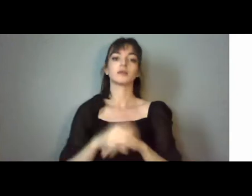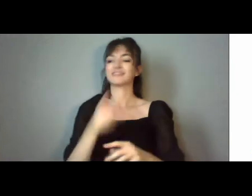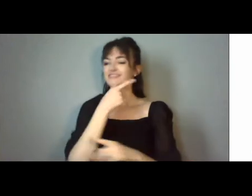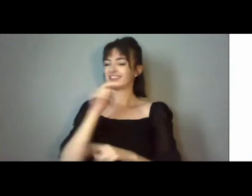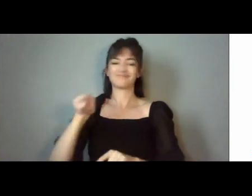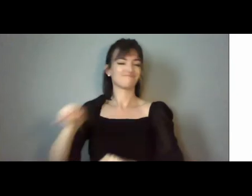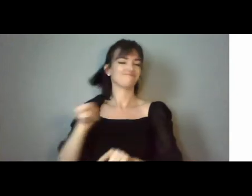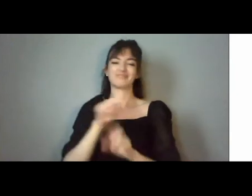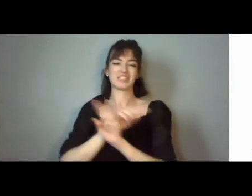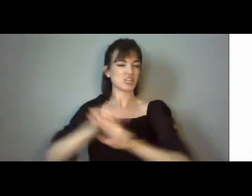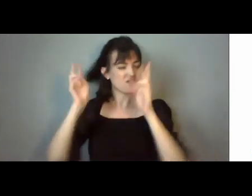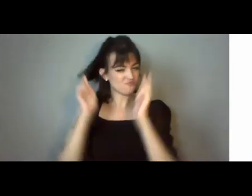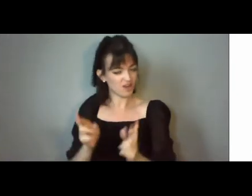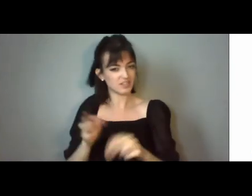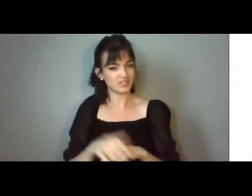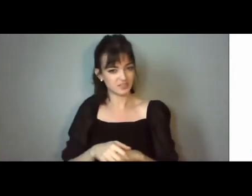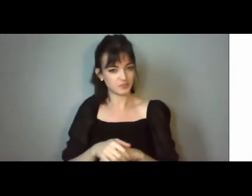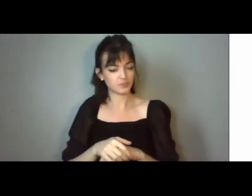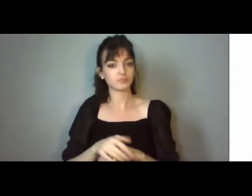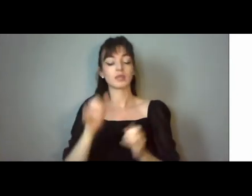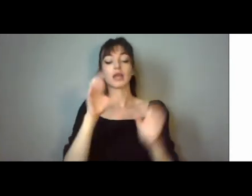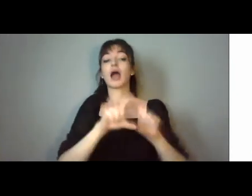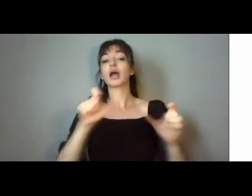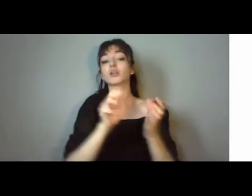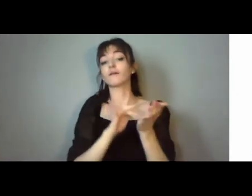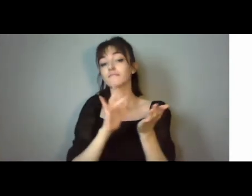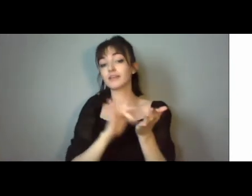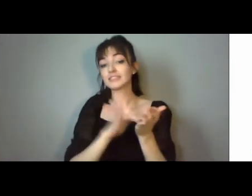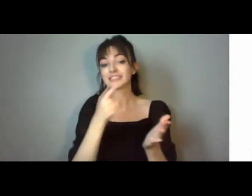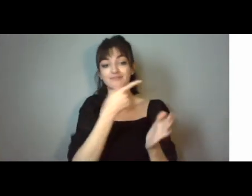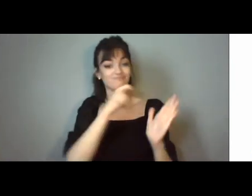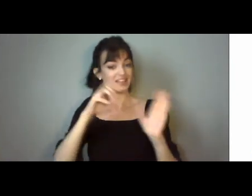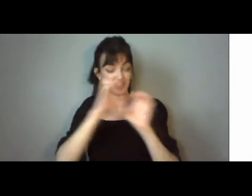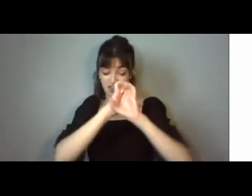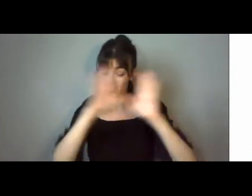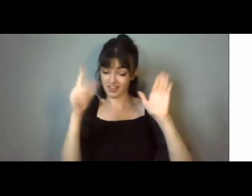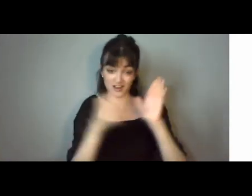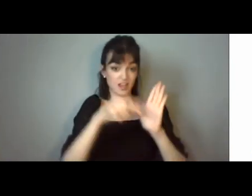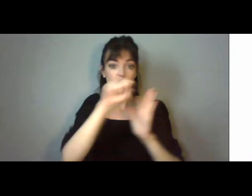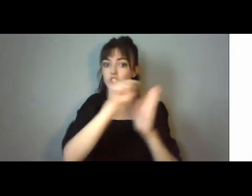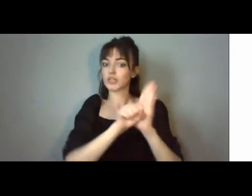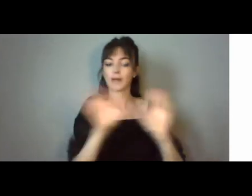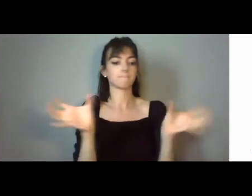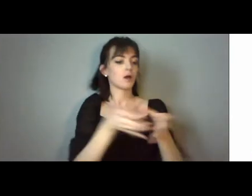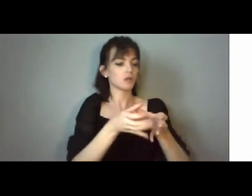explicitly outlining in article 15 that State parties shall accord to women in civil matters